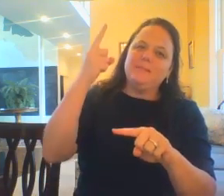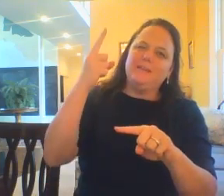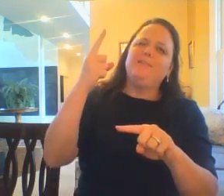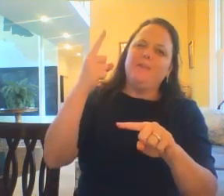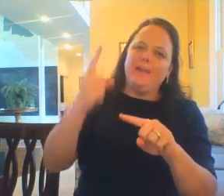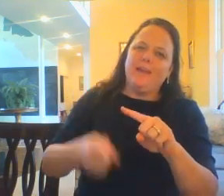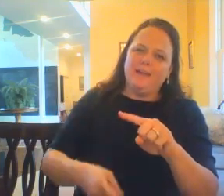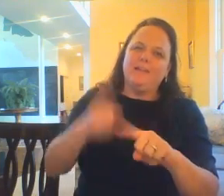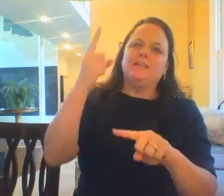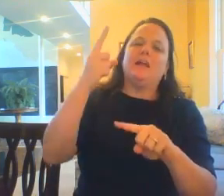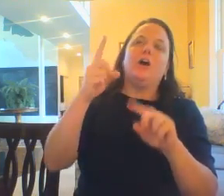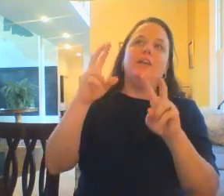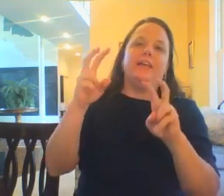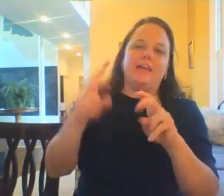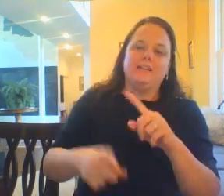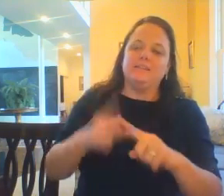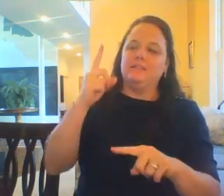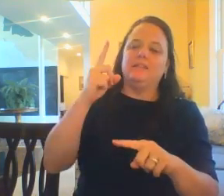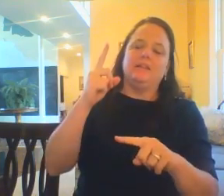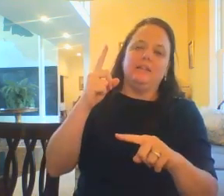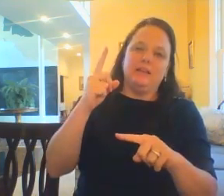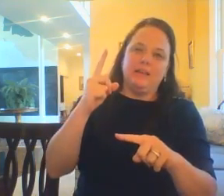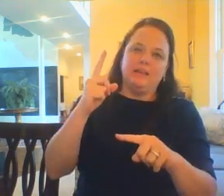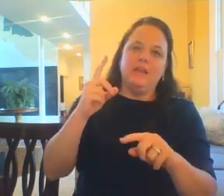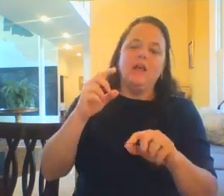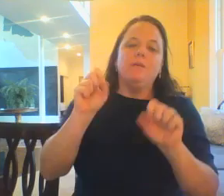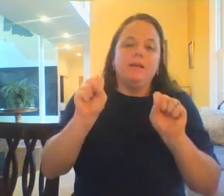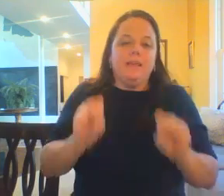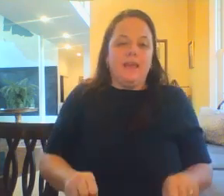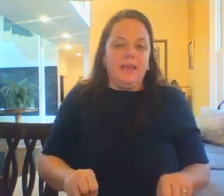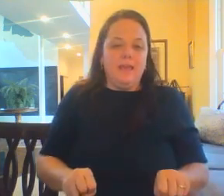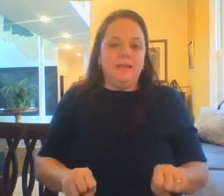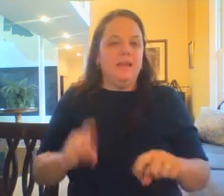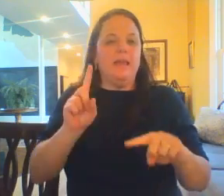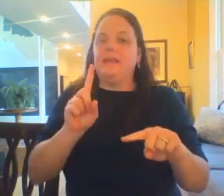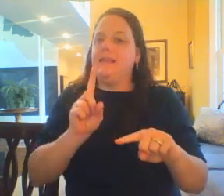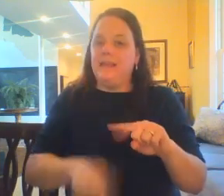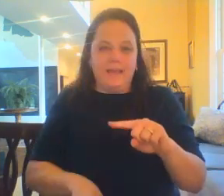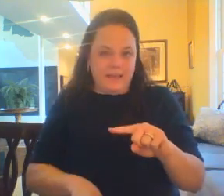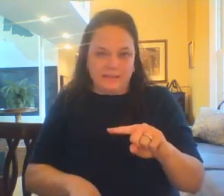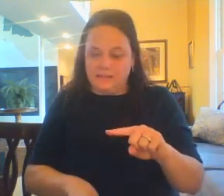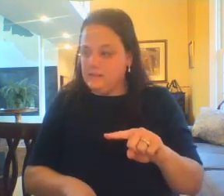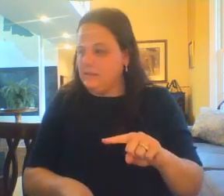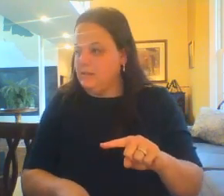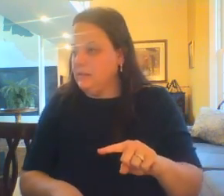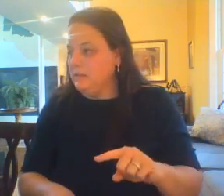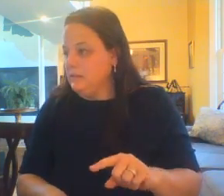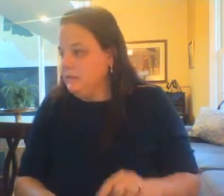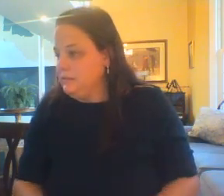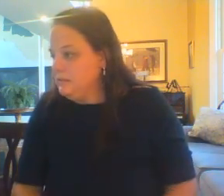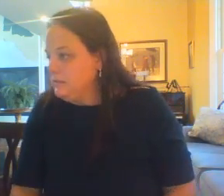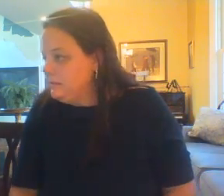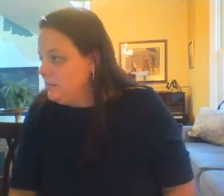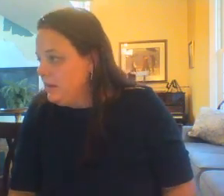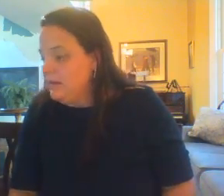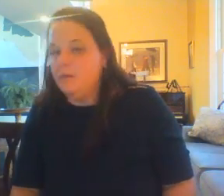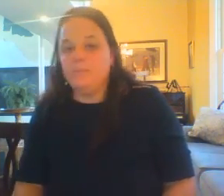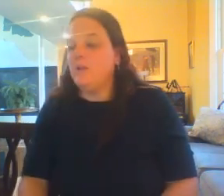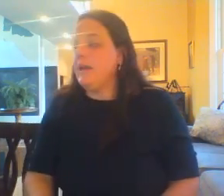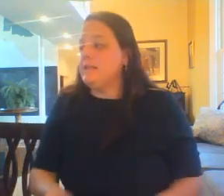say you can it's like a hun can't can't